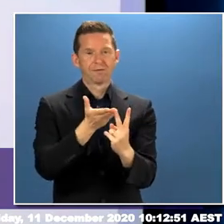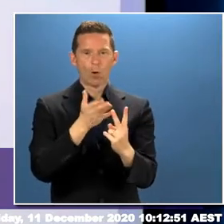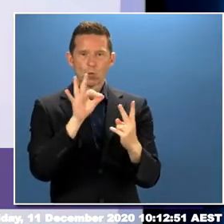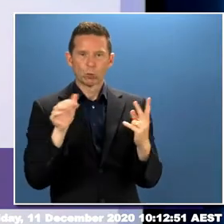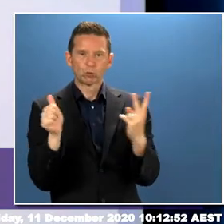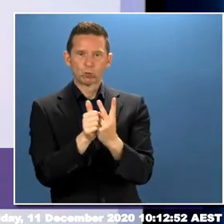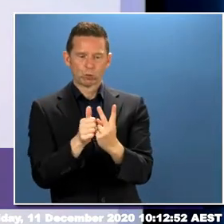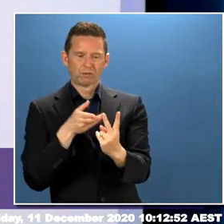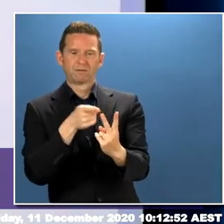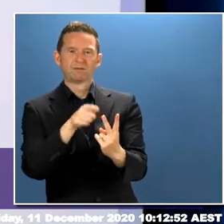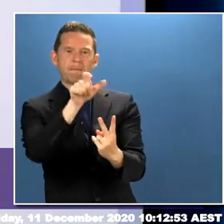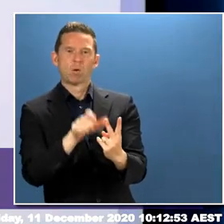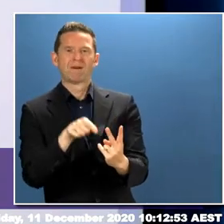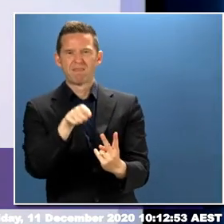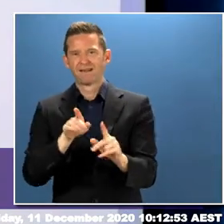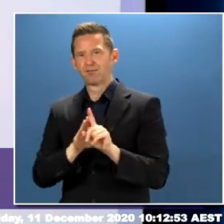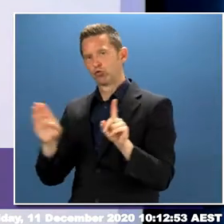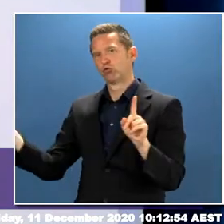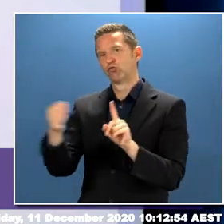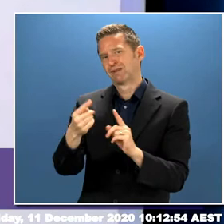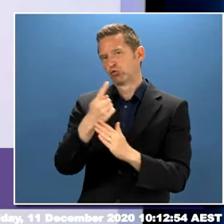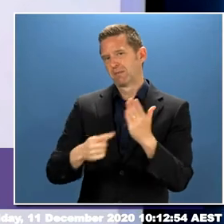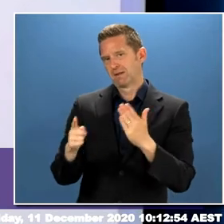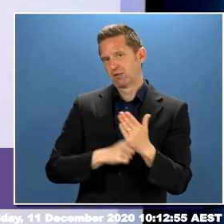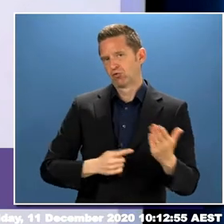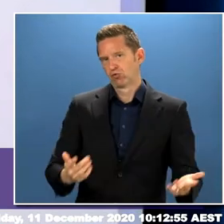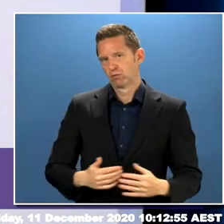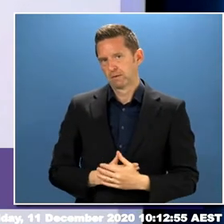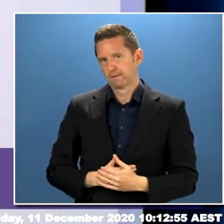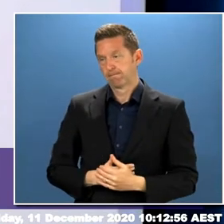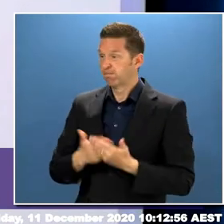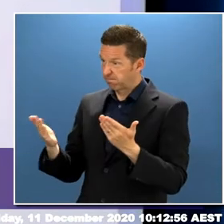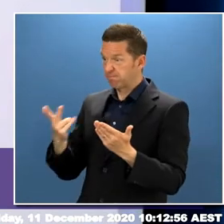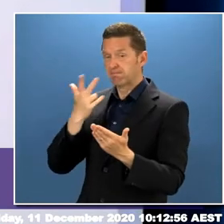If you were looking for a job at a law firm and you were asked to come for an